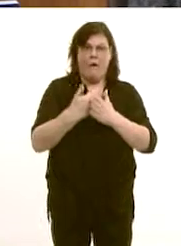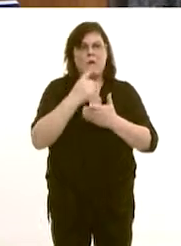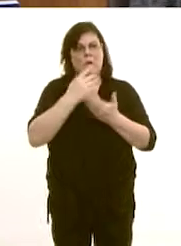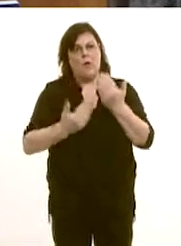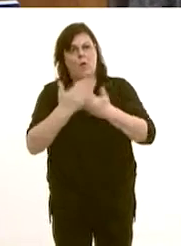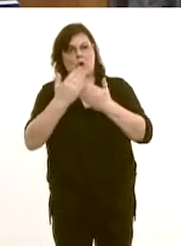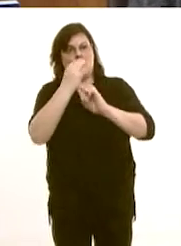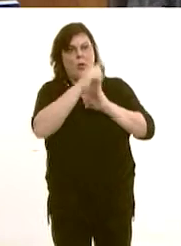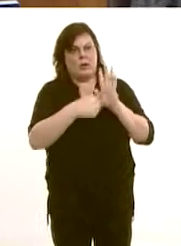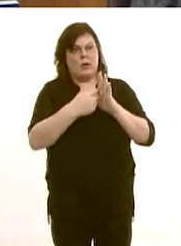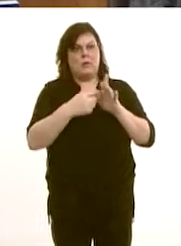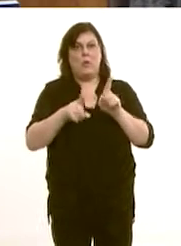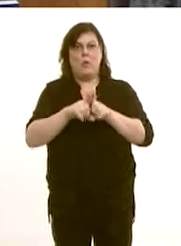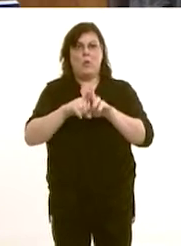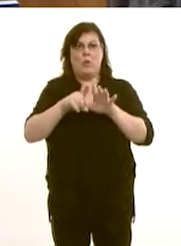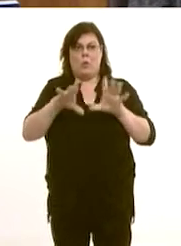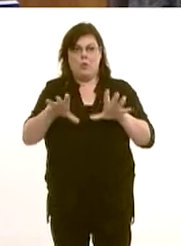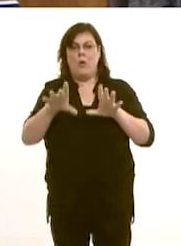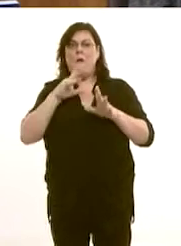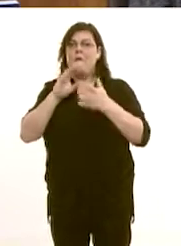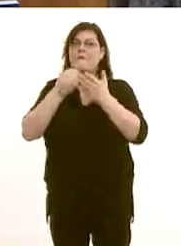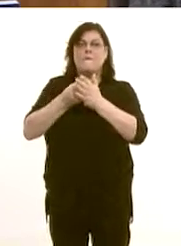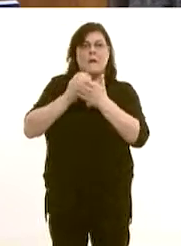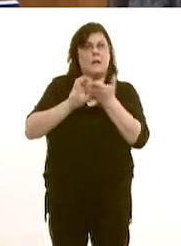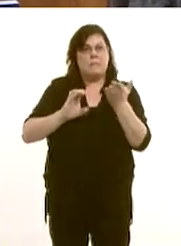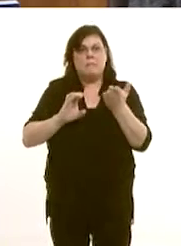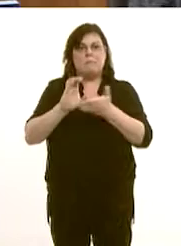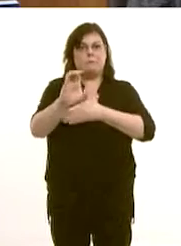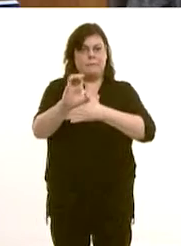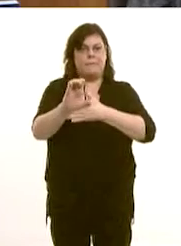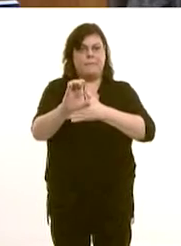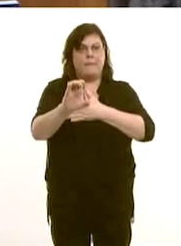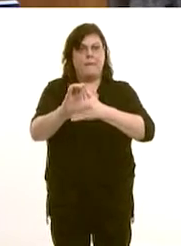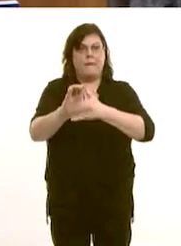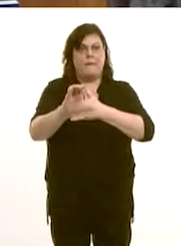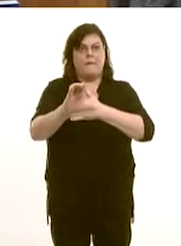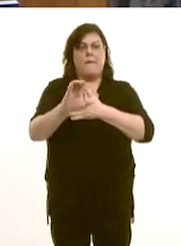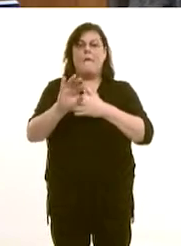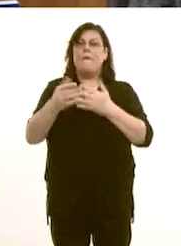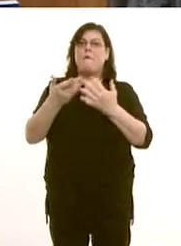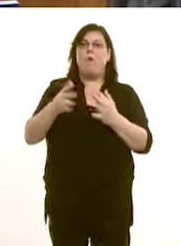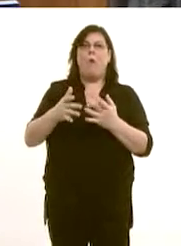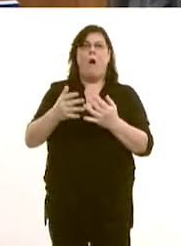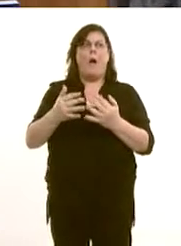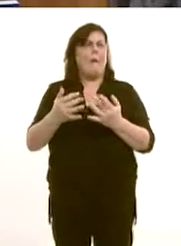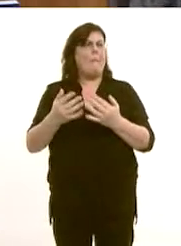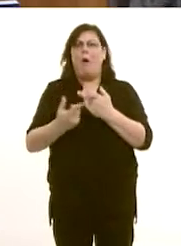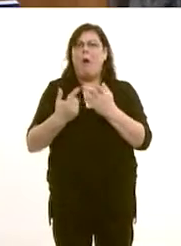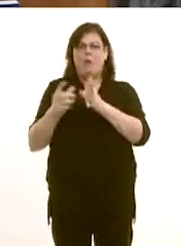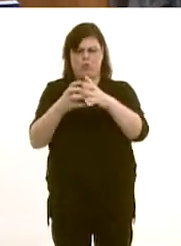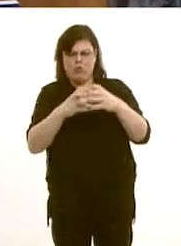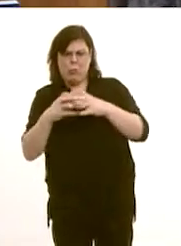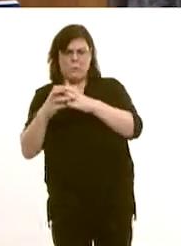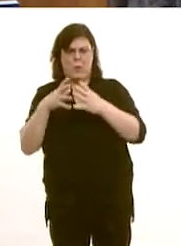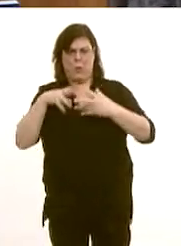and, of course, funding has also been committed also to some other groups for future programmes.